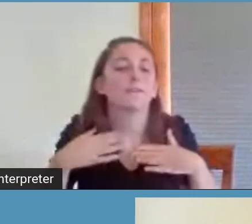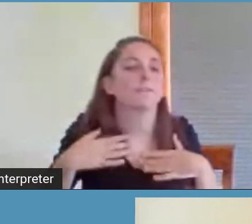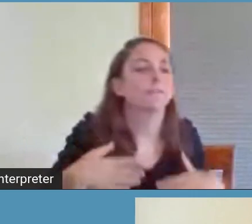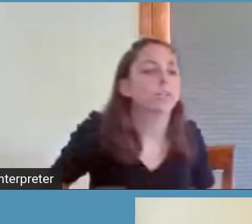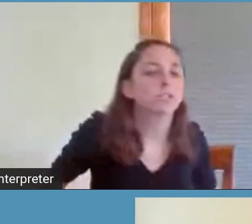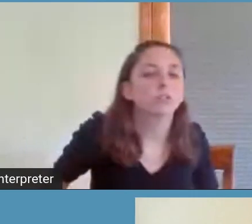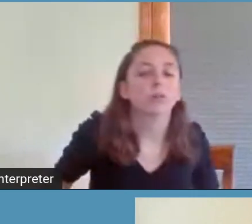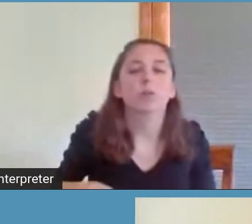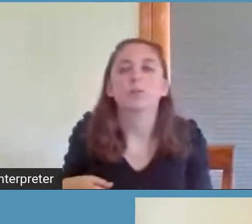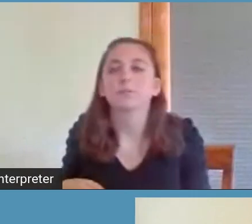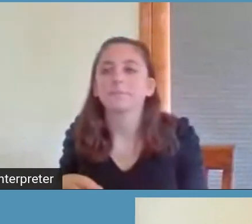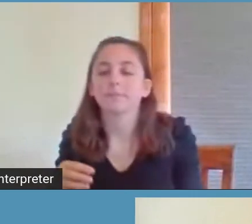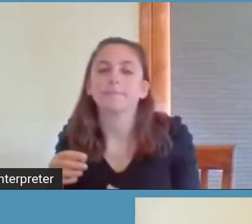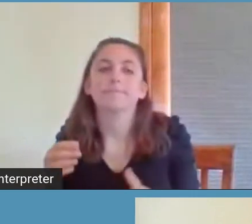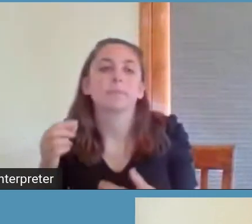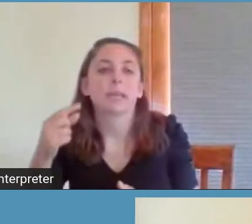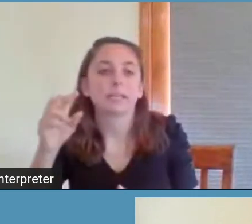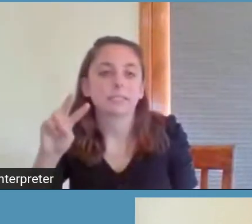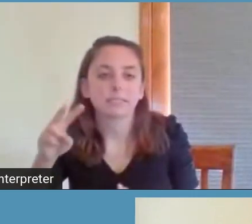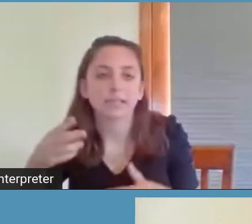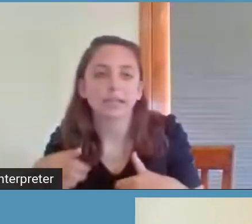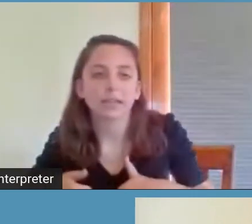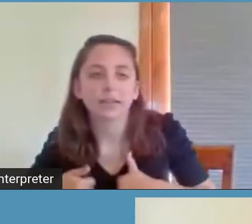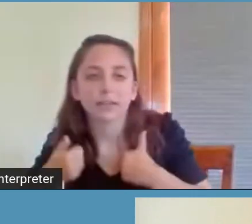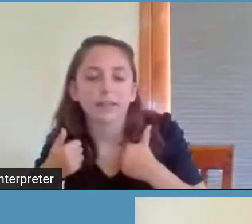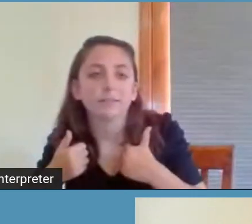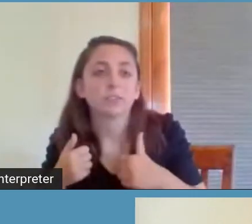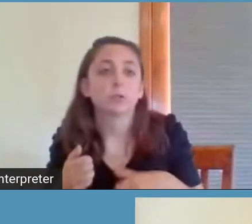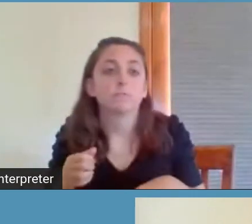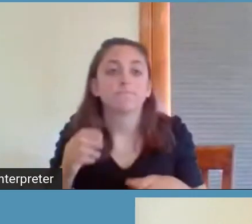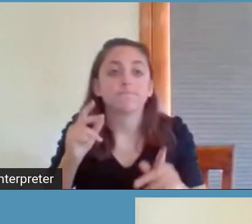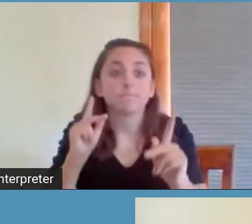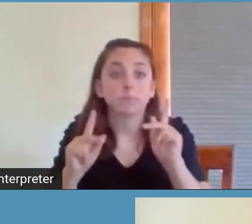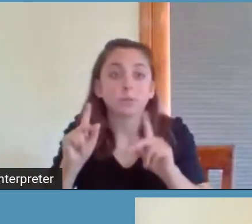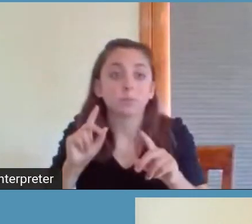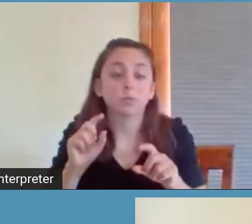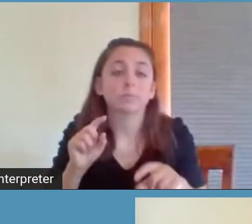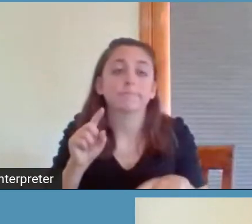um experience of people who couldn't be physically be in the space could still see what was happening